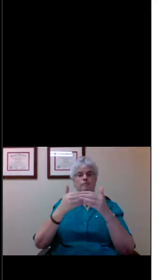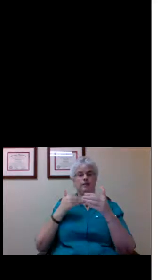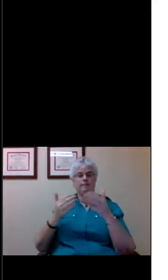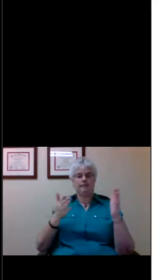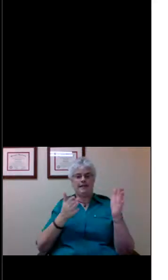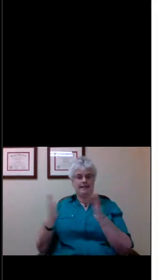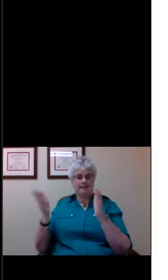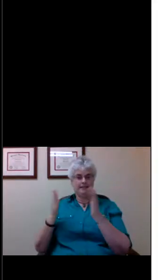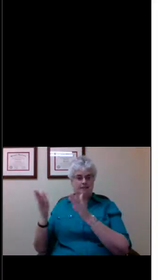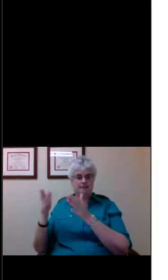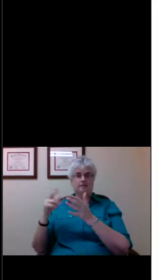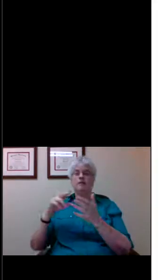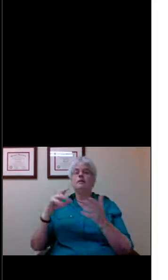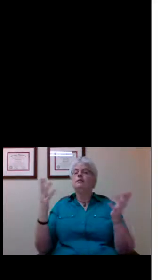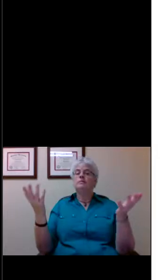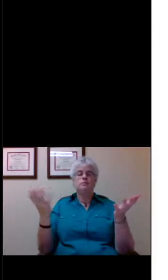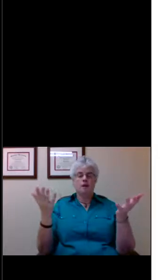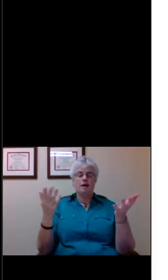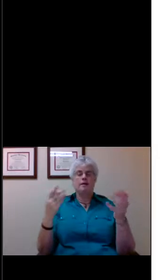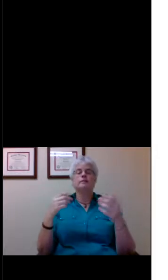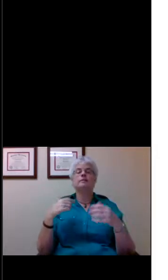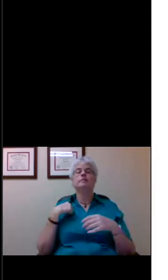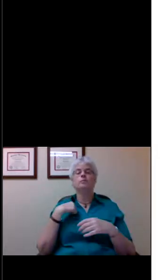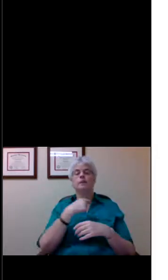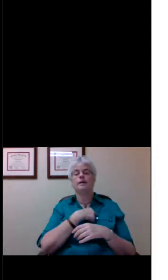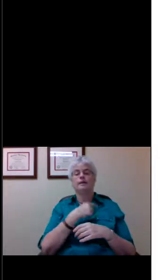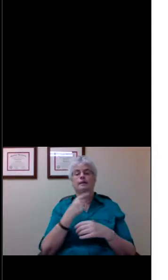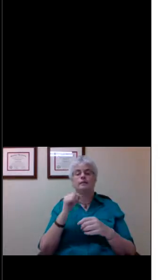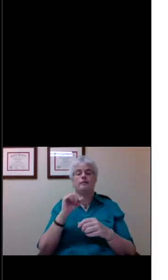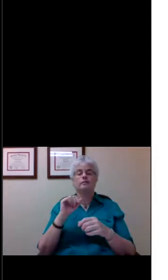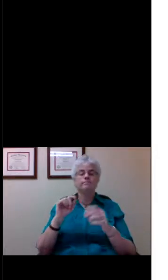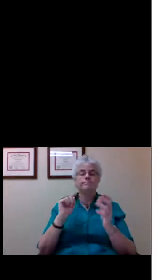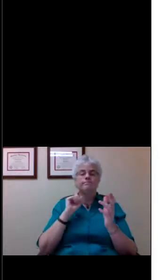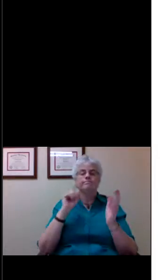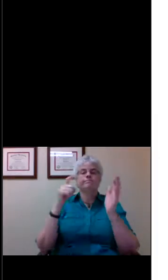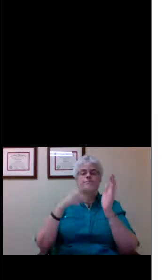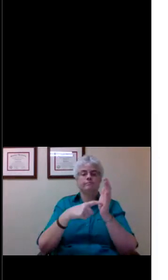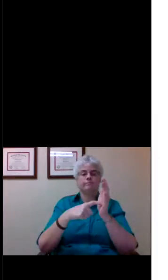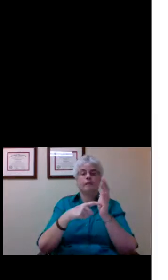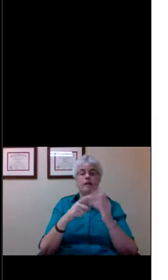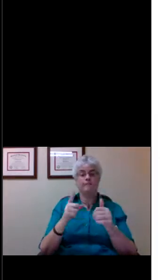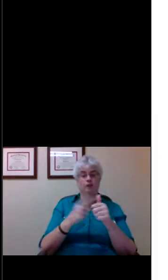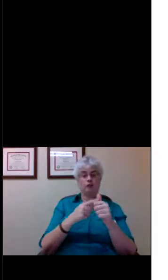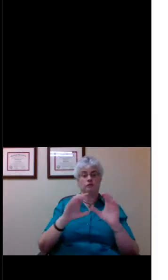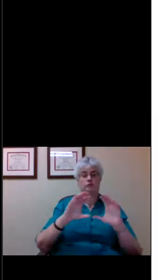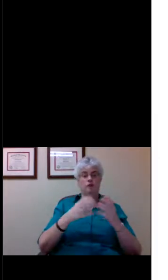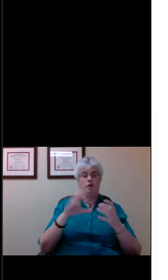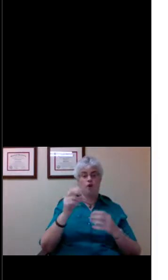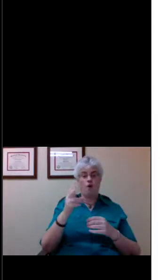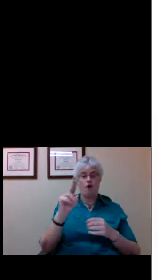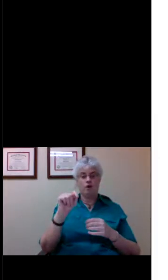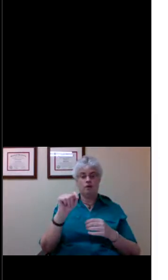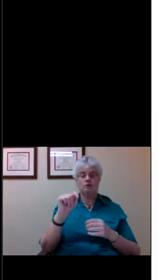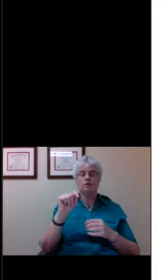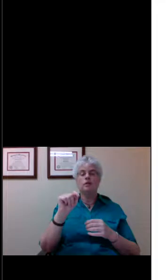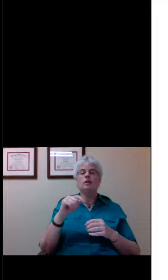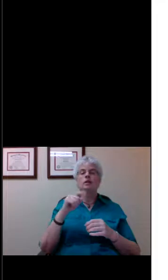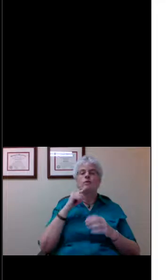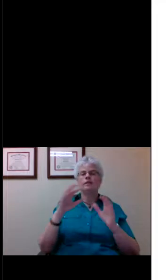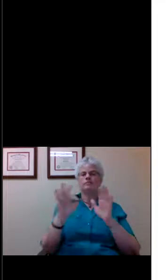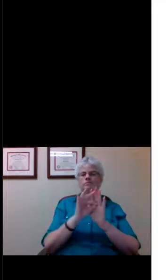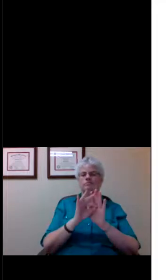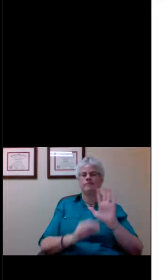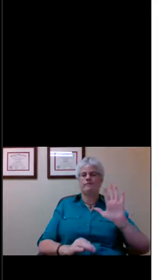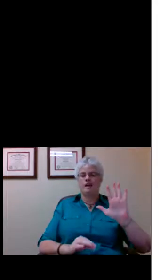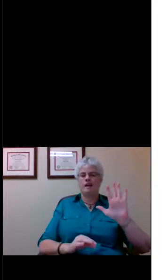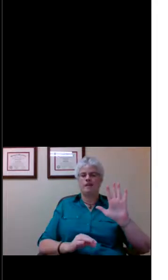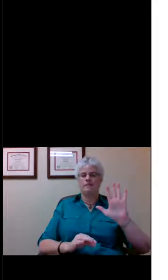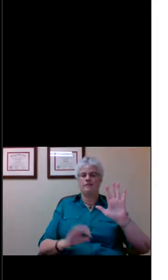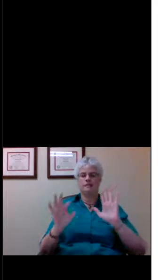So, first was pre-planning. And by that we identified the first cohort- we